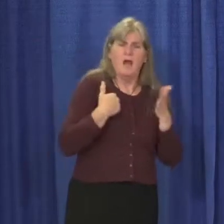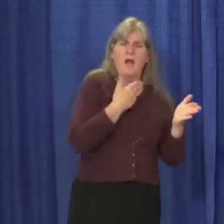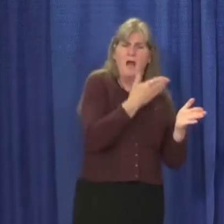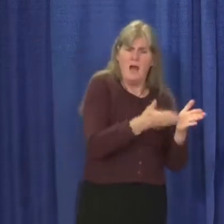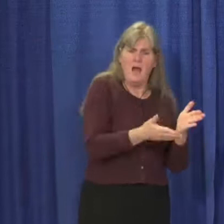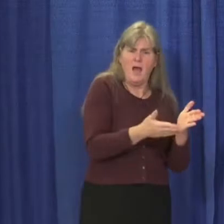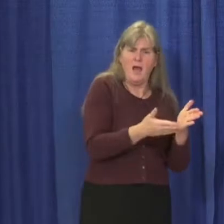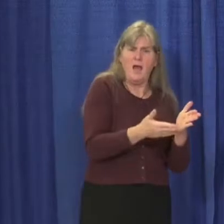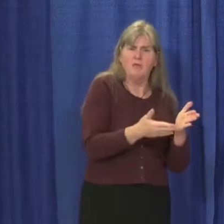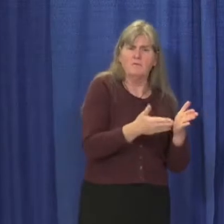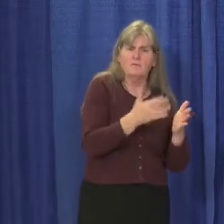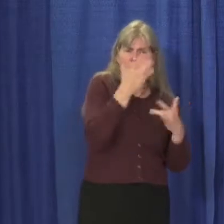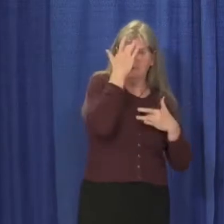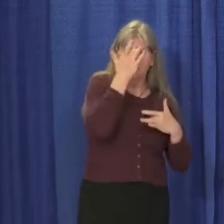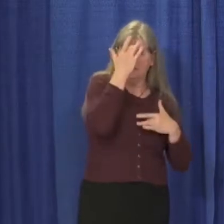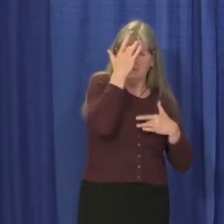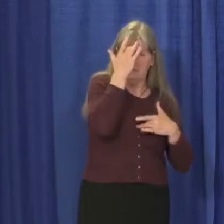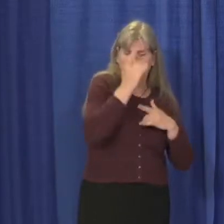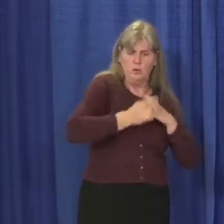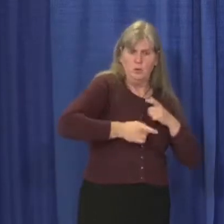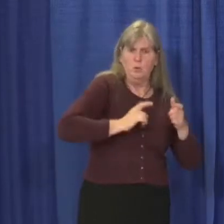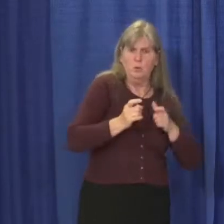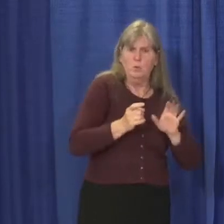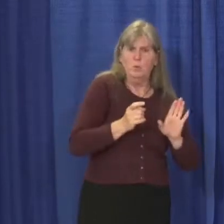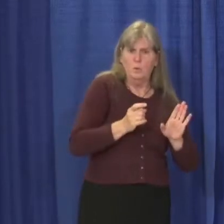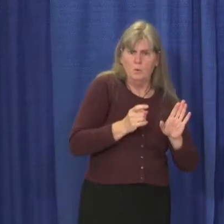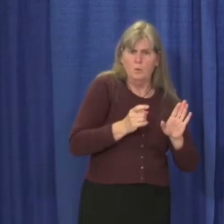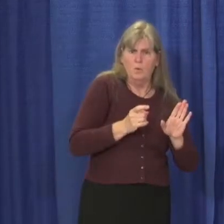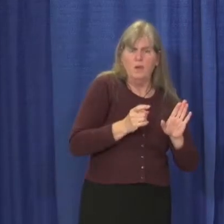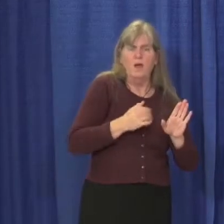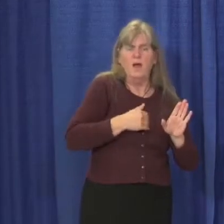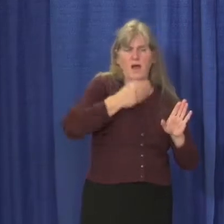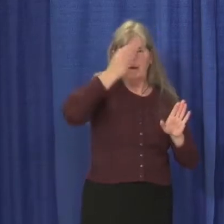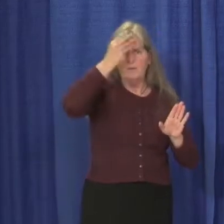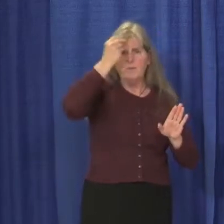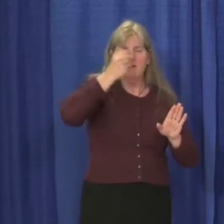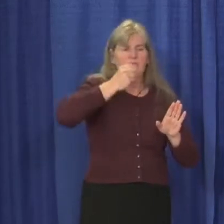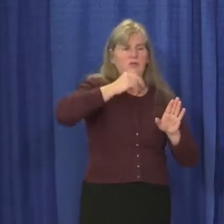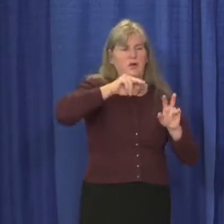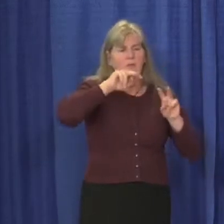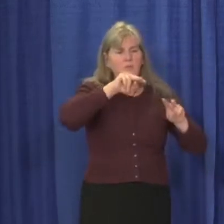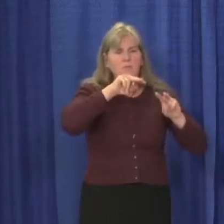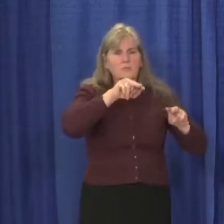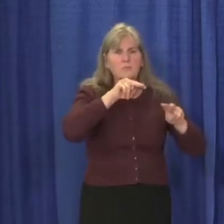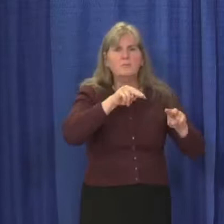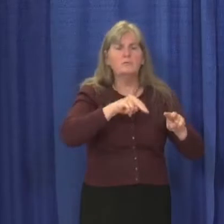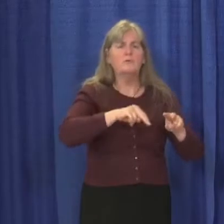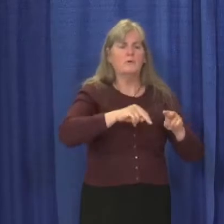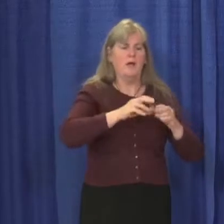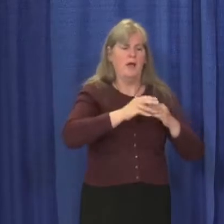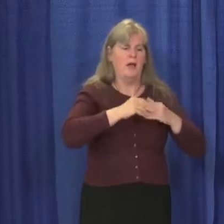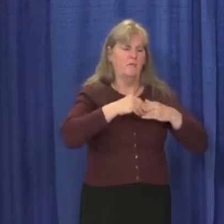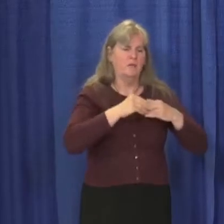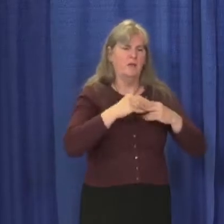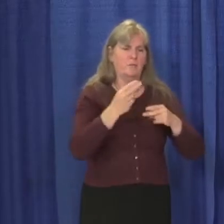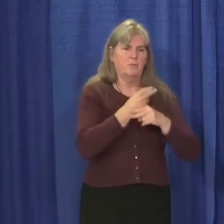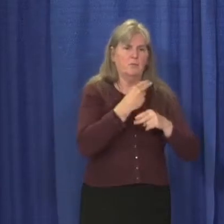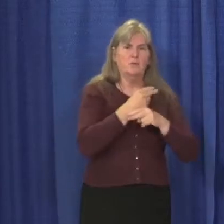disease threats in terms of information and surveillance, the flexible use of public